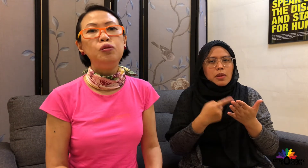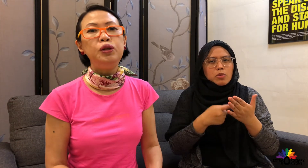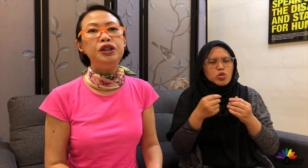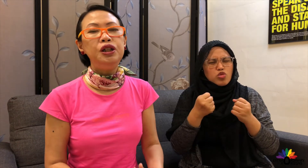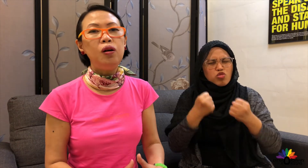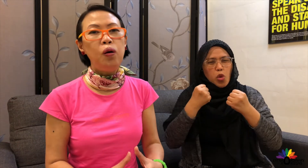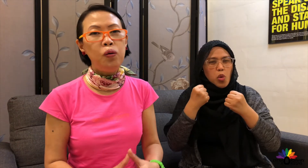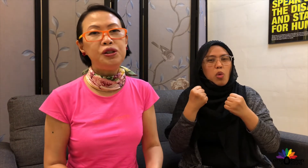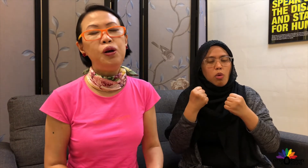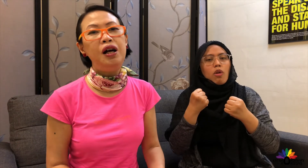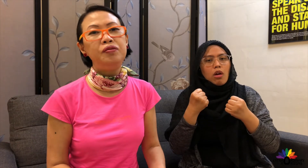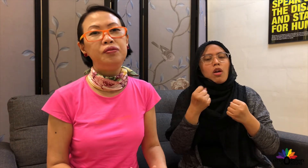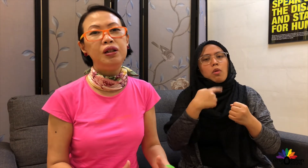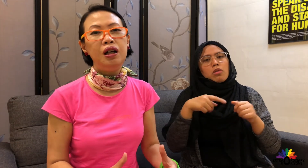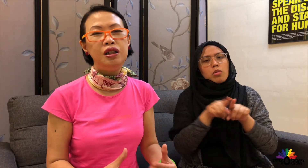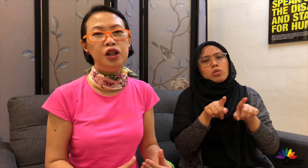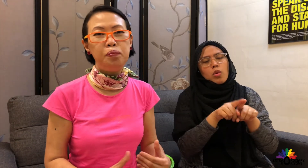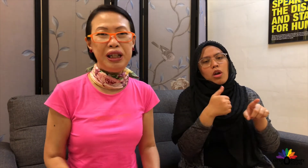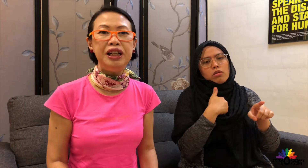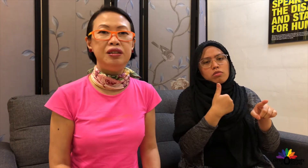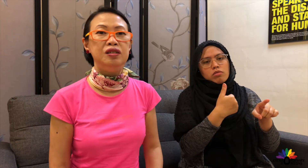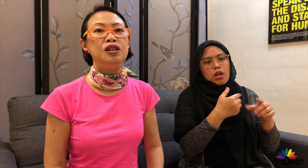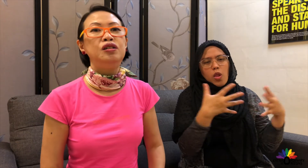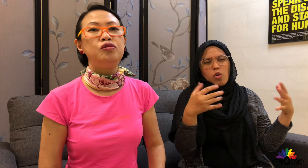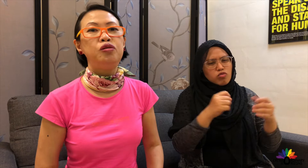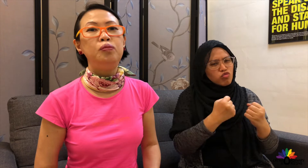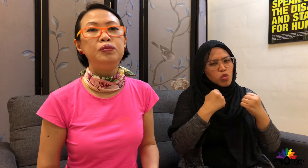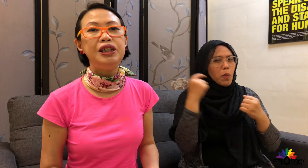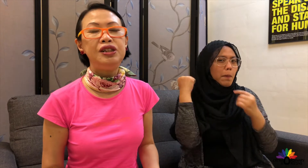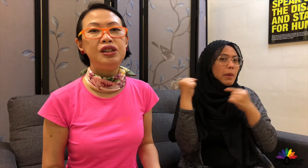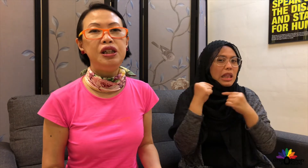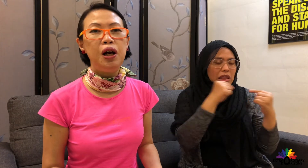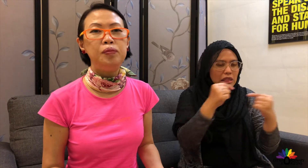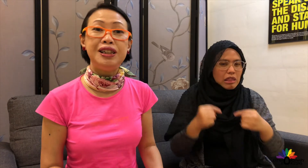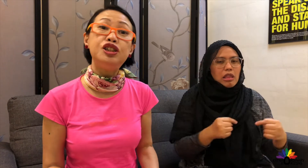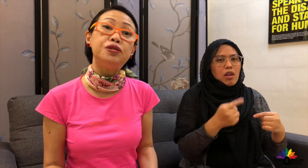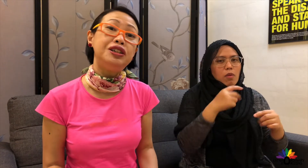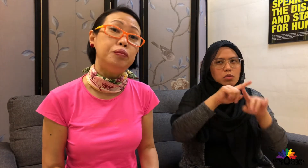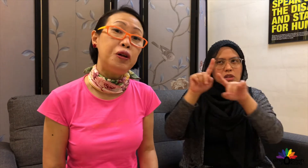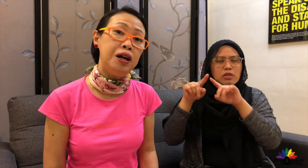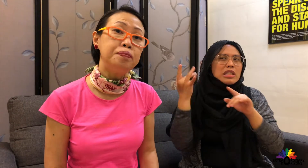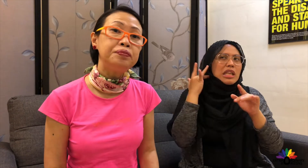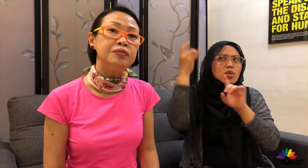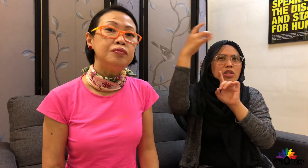we also have a lot of pain from these sensory stimuli.